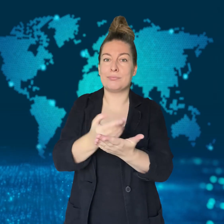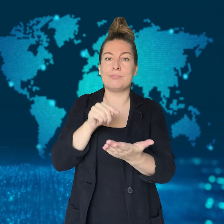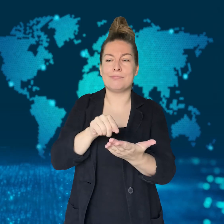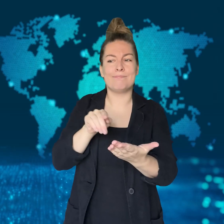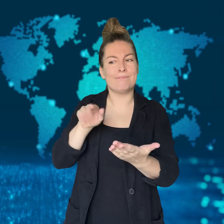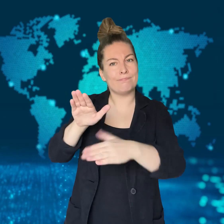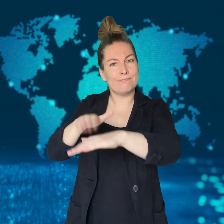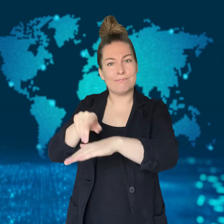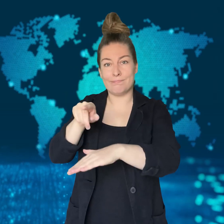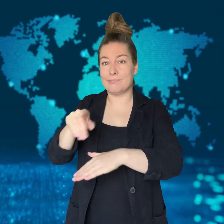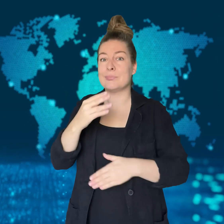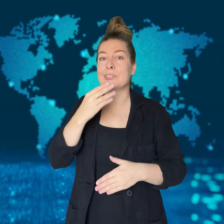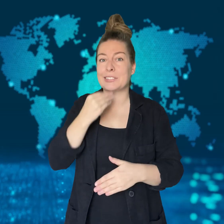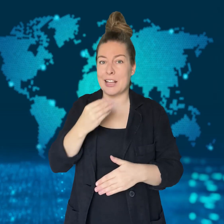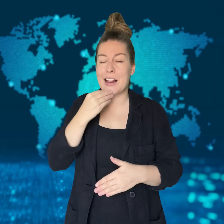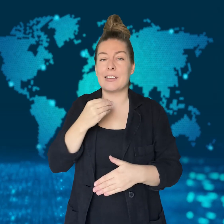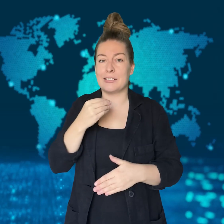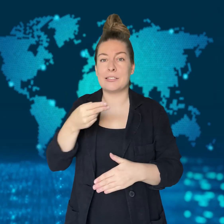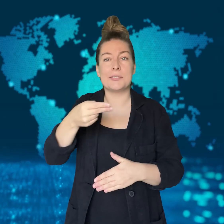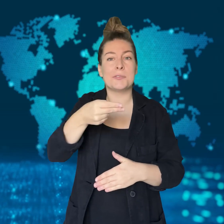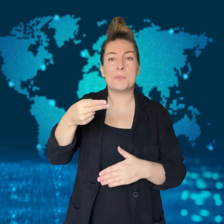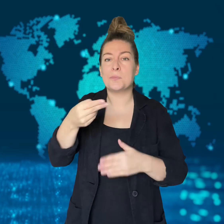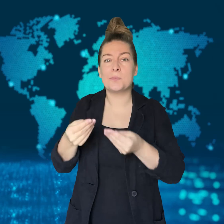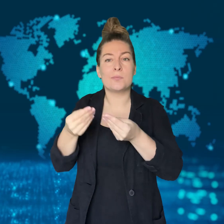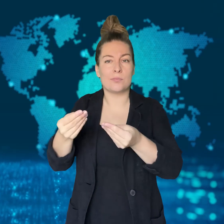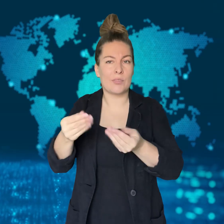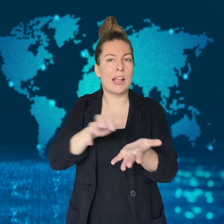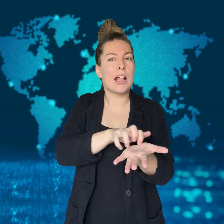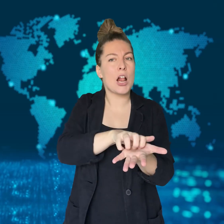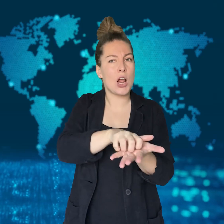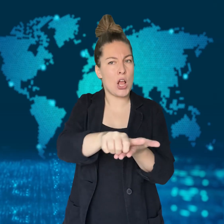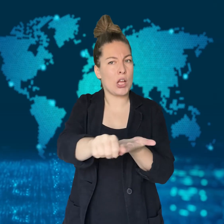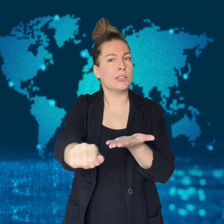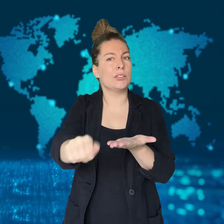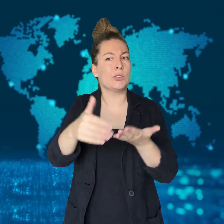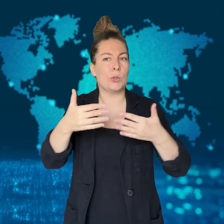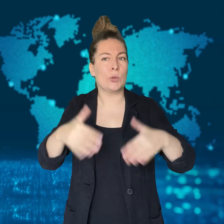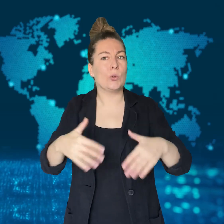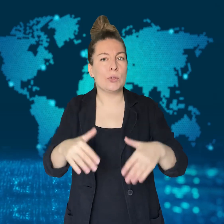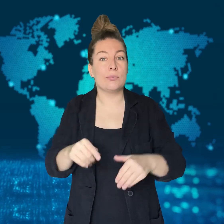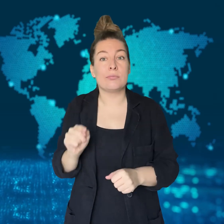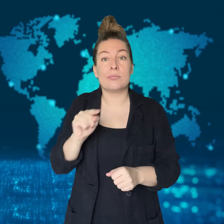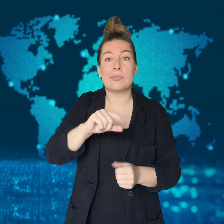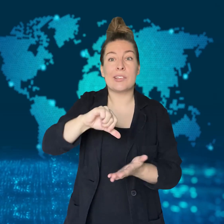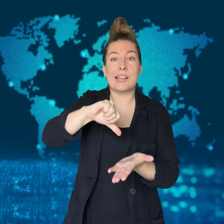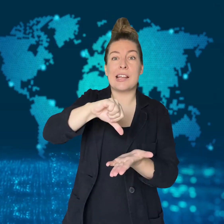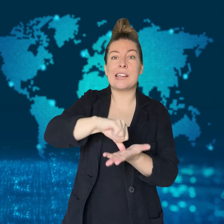180 ballistic missiles aimed at Israel